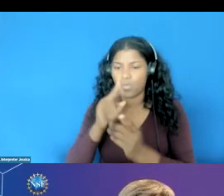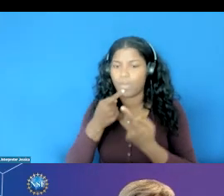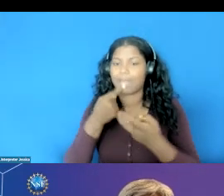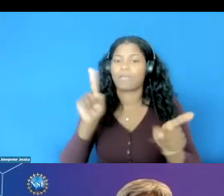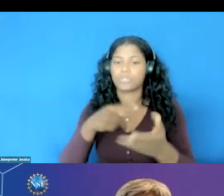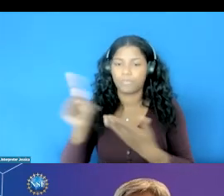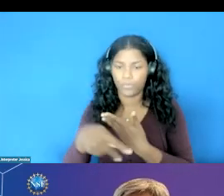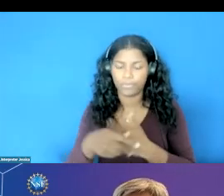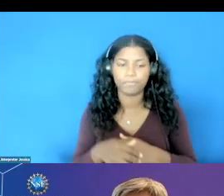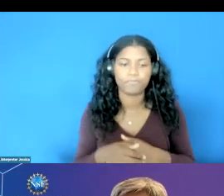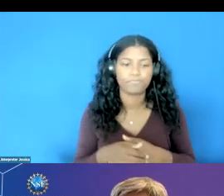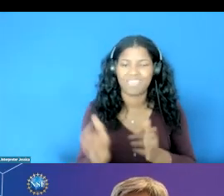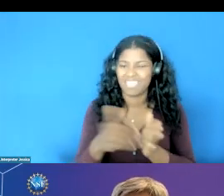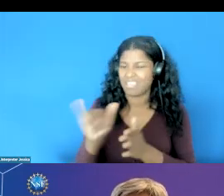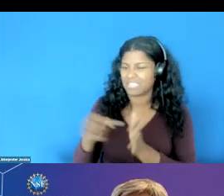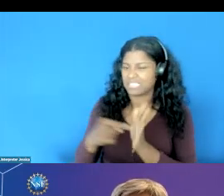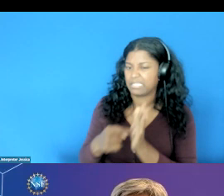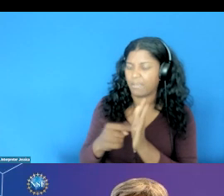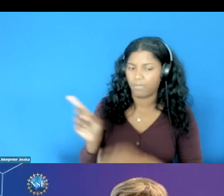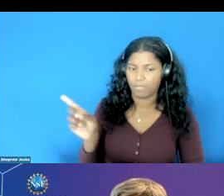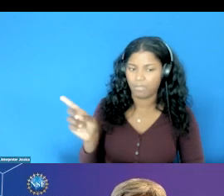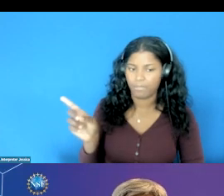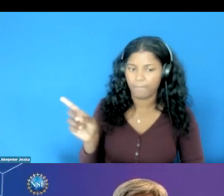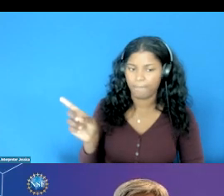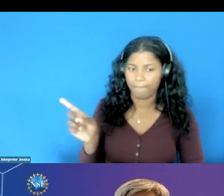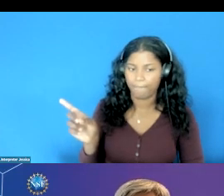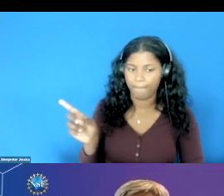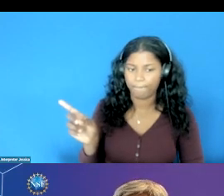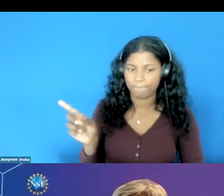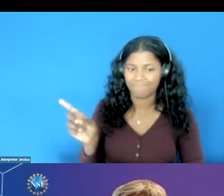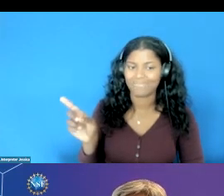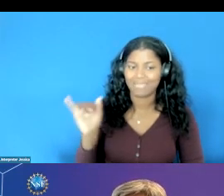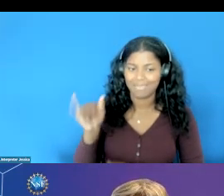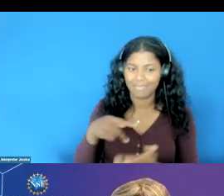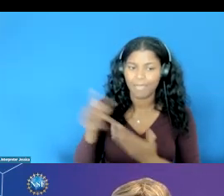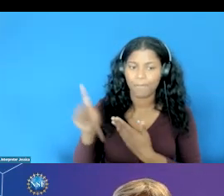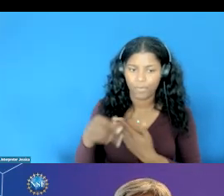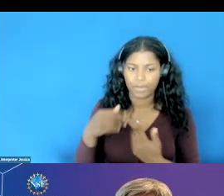And again, that's an example over here with the BRC-BIO program, the deadlines are listed right